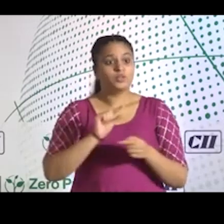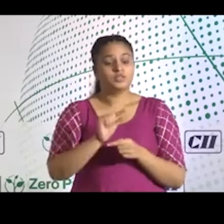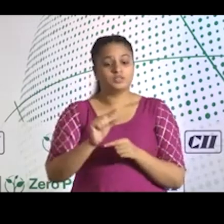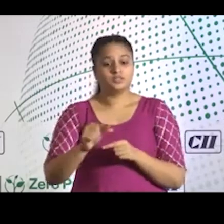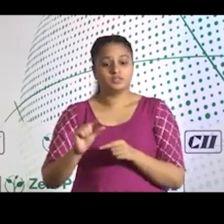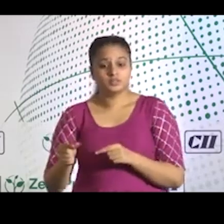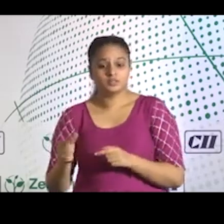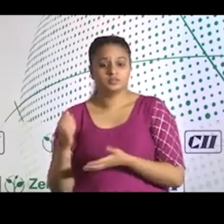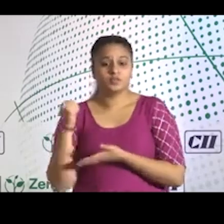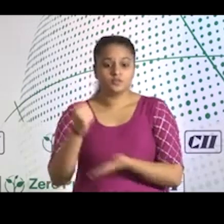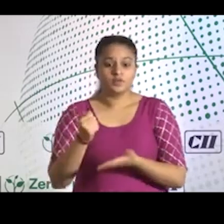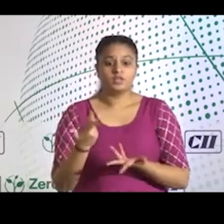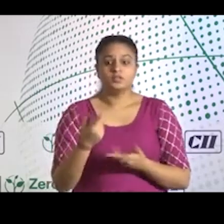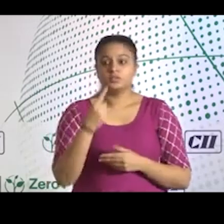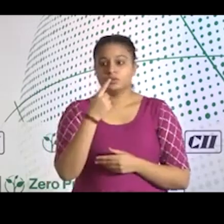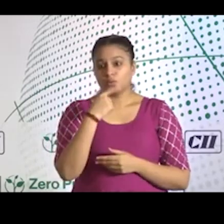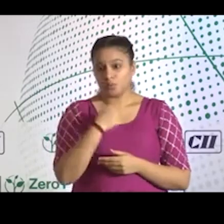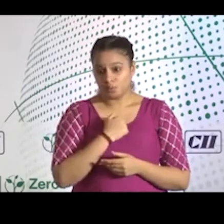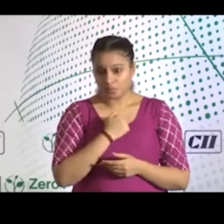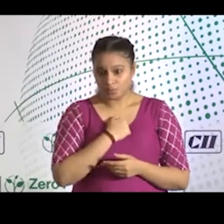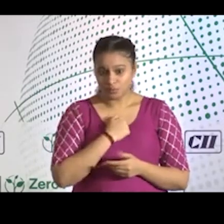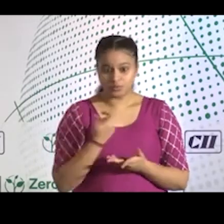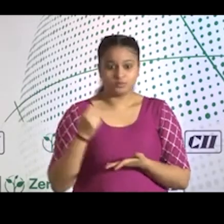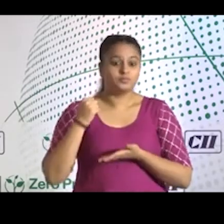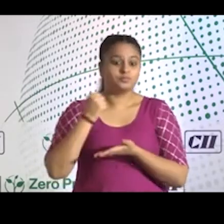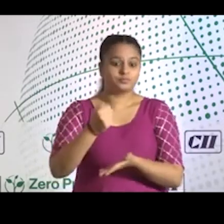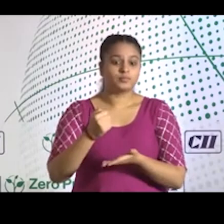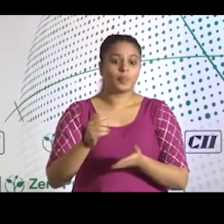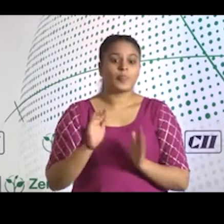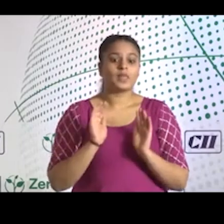I think the fundamental premise is that we are not an operating.